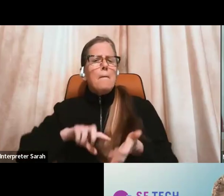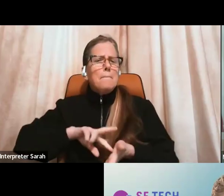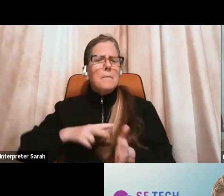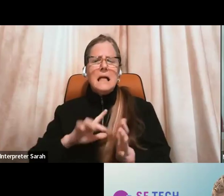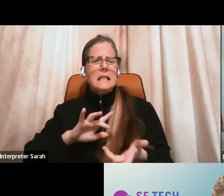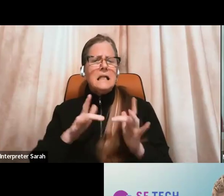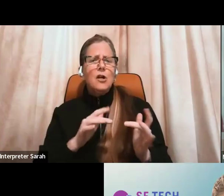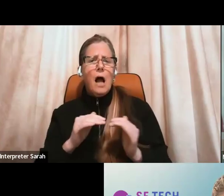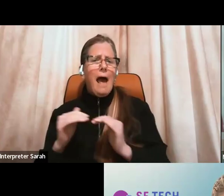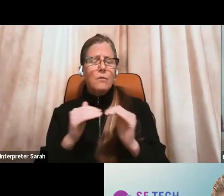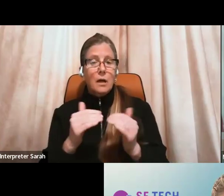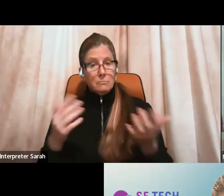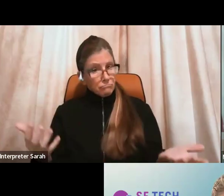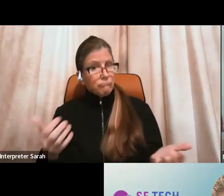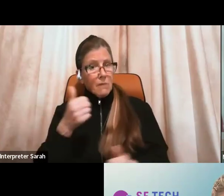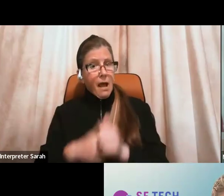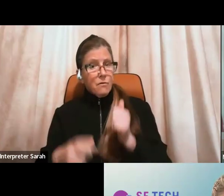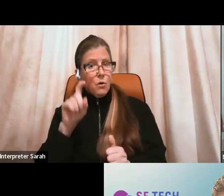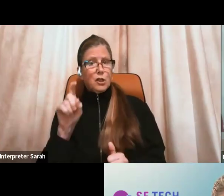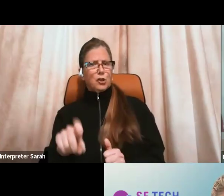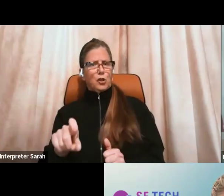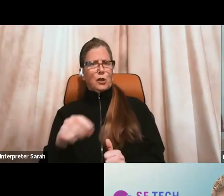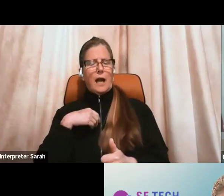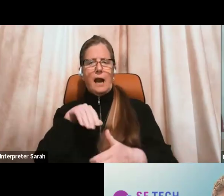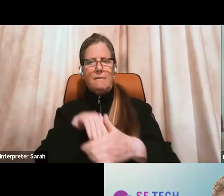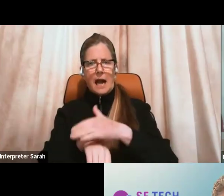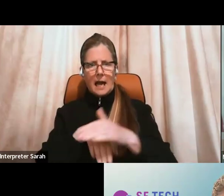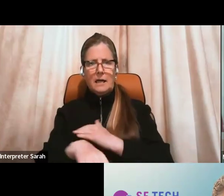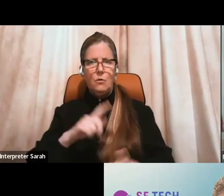have access to the information they need. I mean, you mentioned the statistic, 1 in 4 people have a